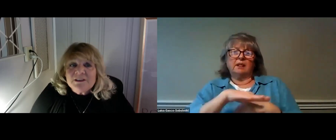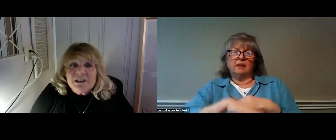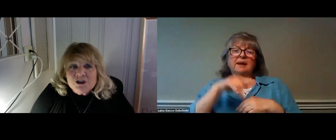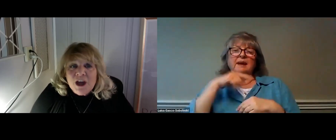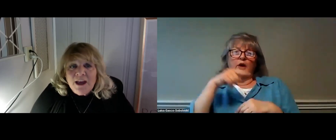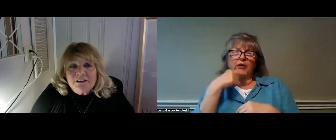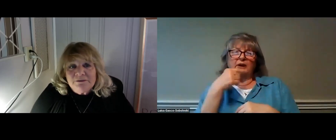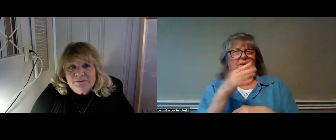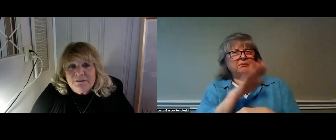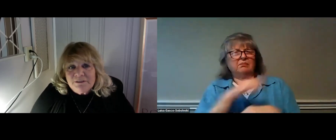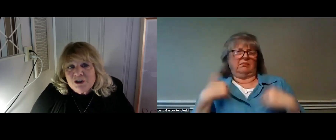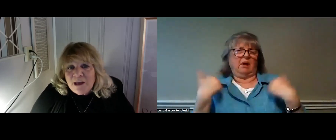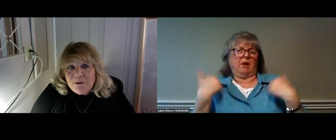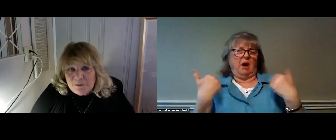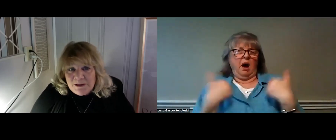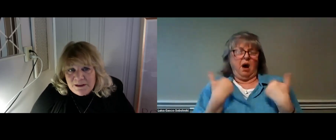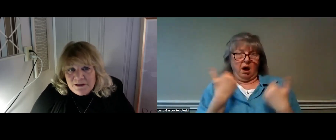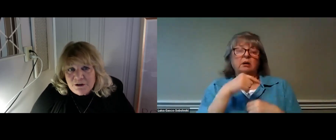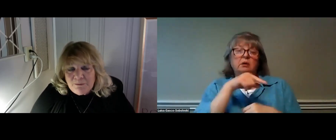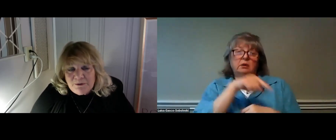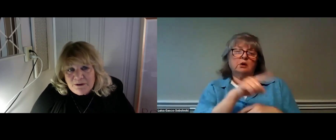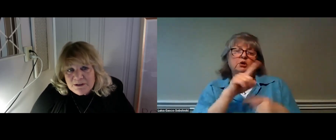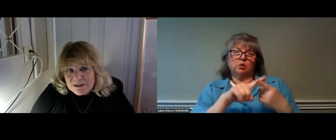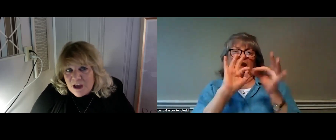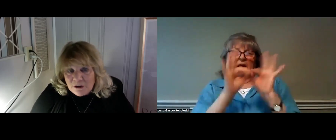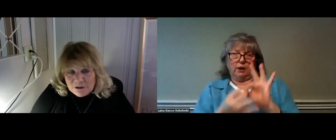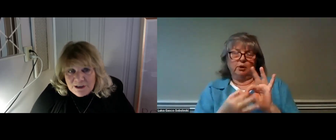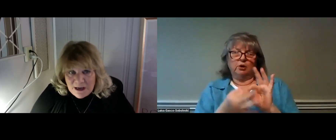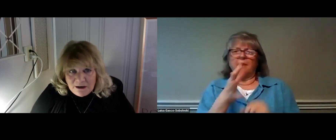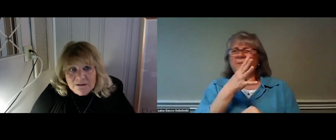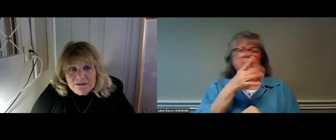little child if the child would be the interpreter because the child could hear. The